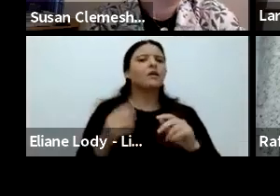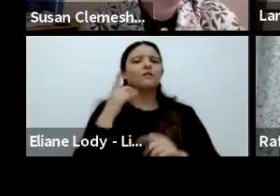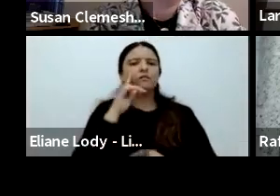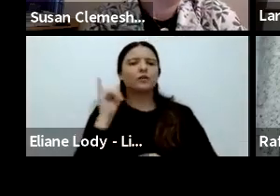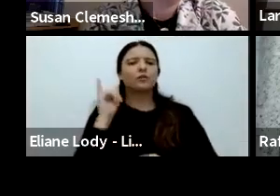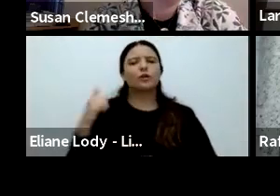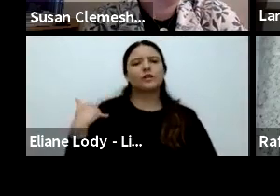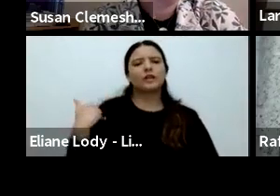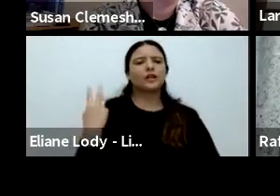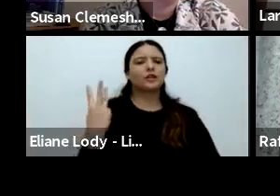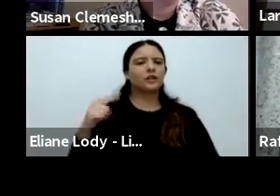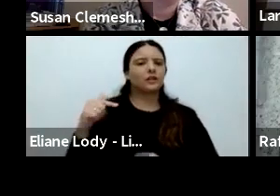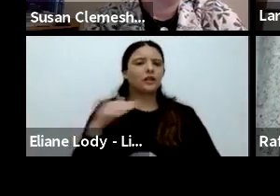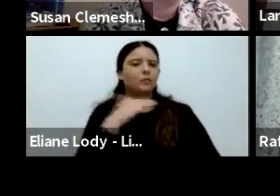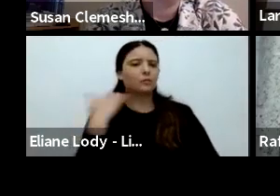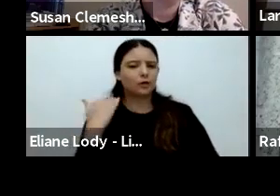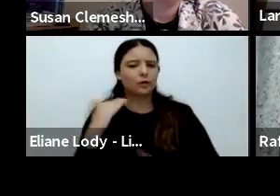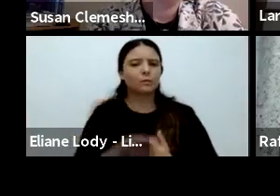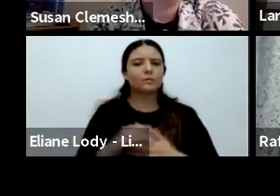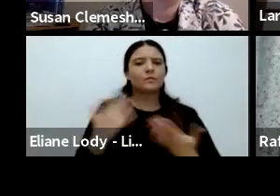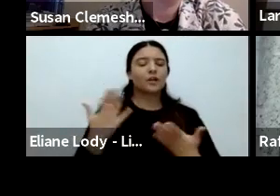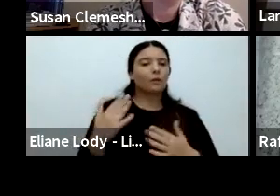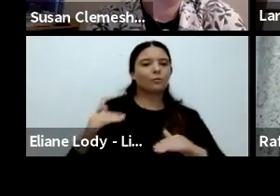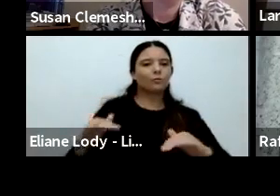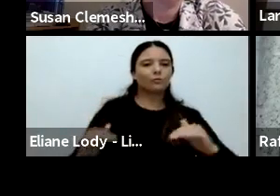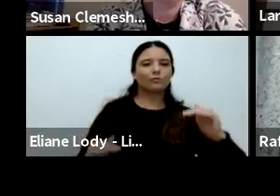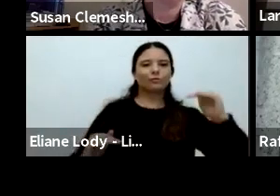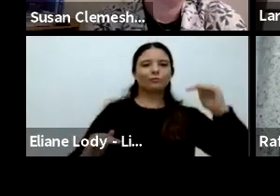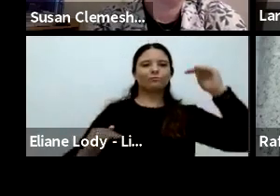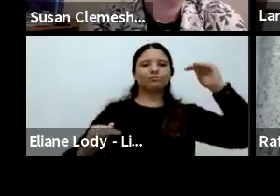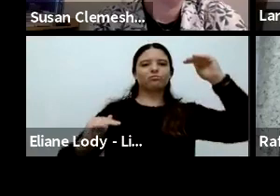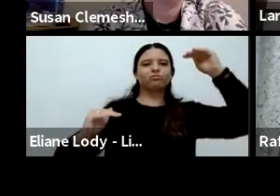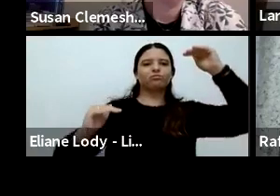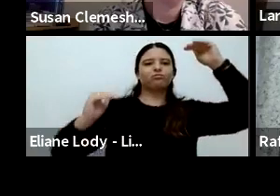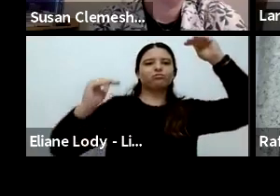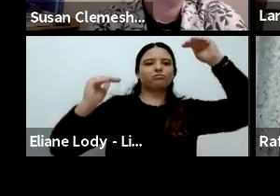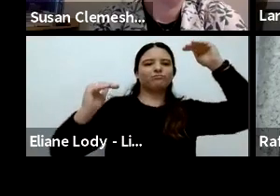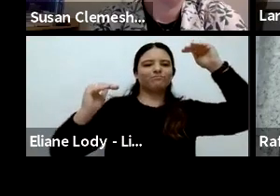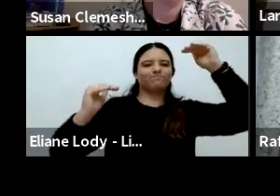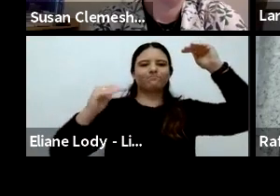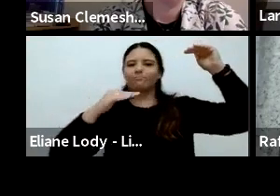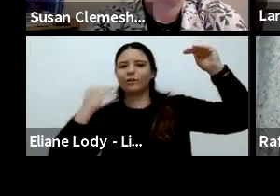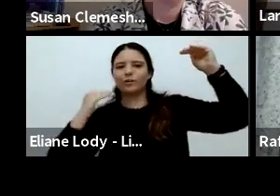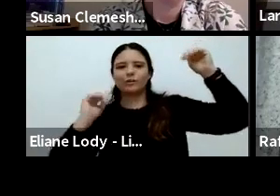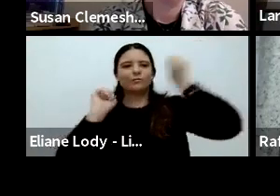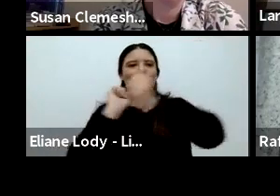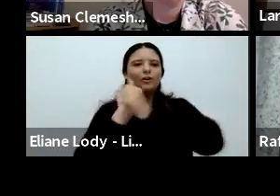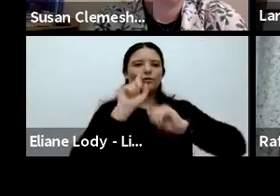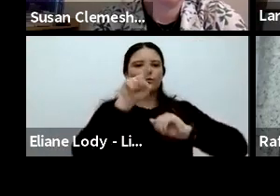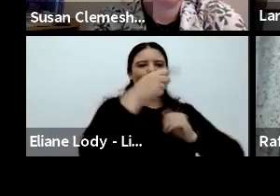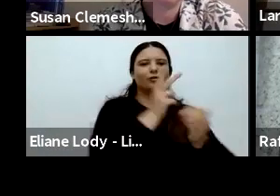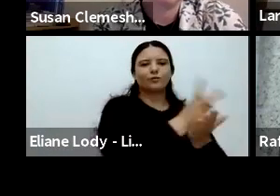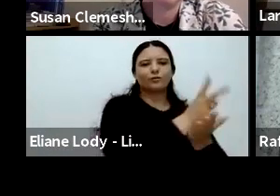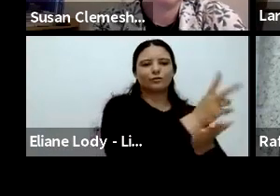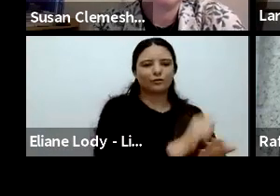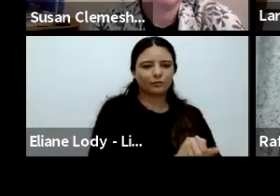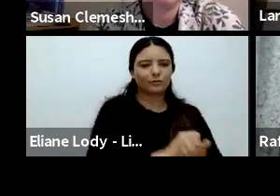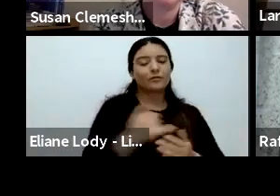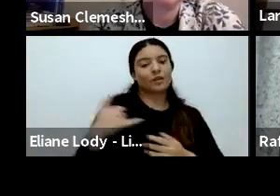And he died at 37 so you there. We have a we have a very low We have a we have a very limited view when I think of what I thought when I was 35 years old all thought when I was 35 years old I think Oh boy I'm glad no one